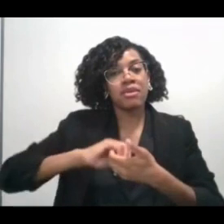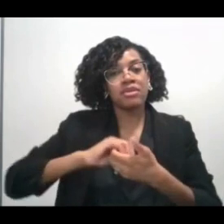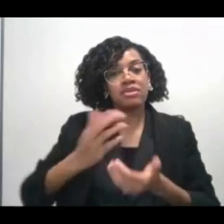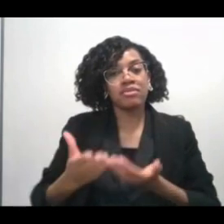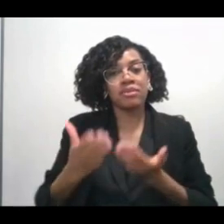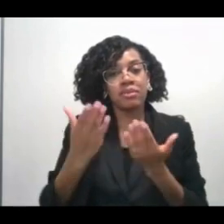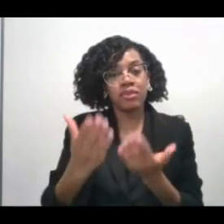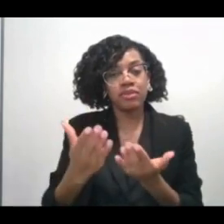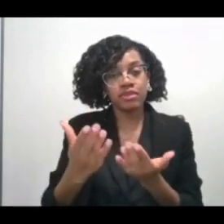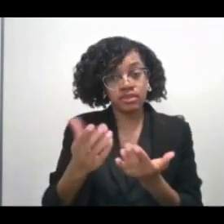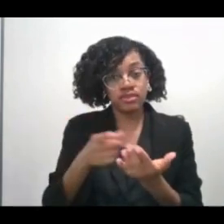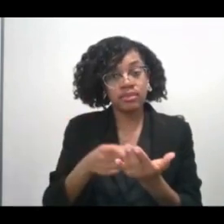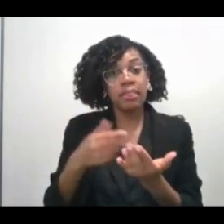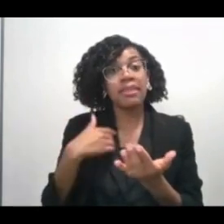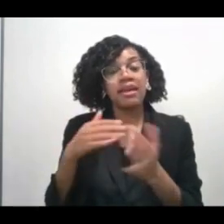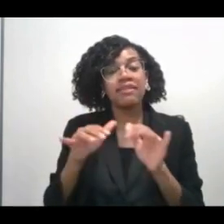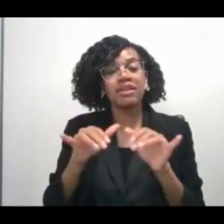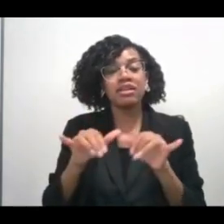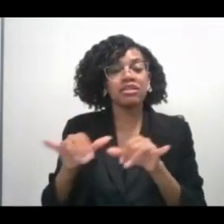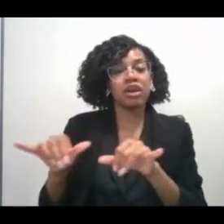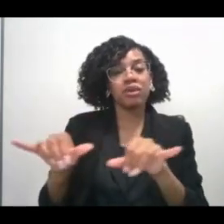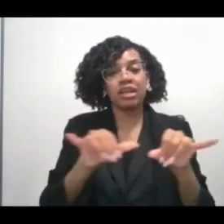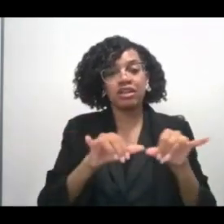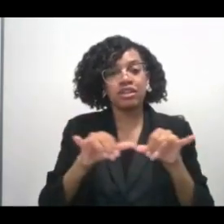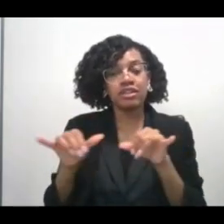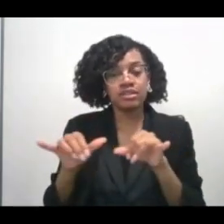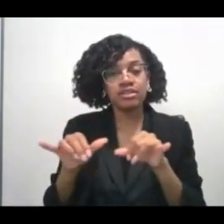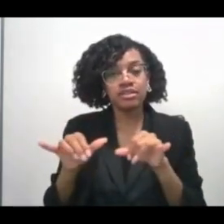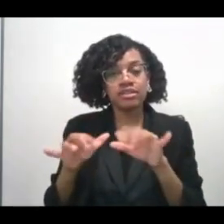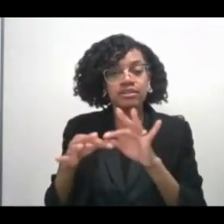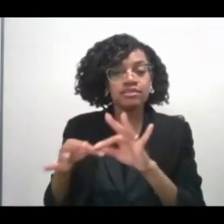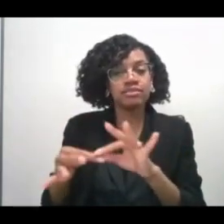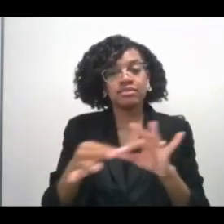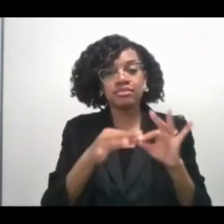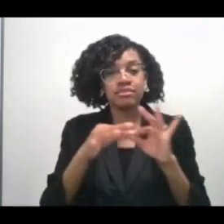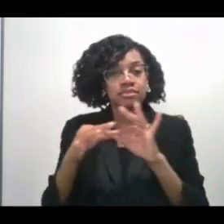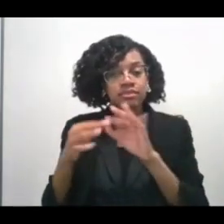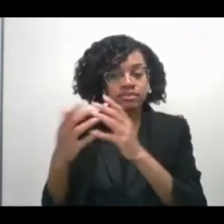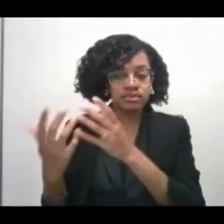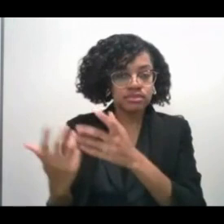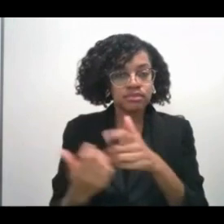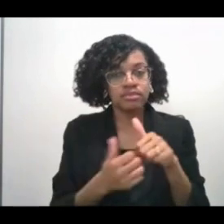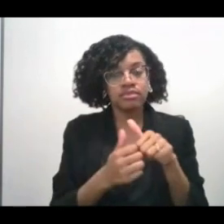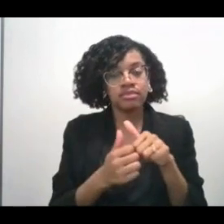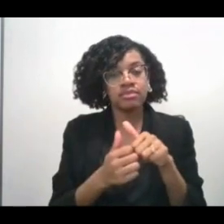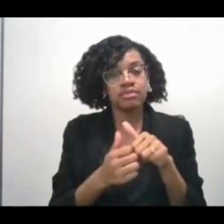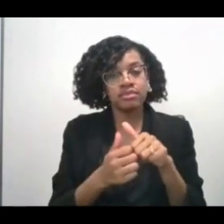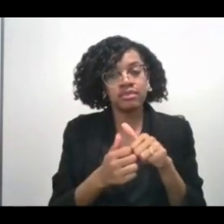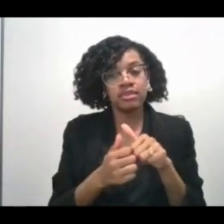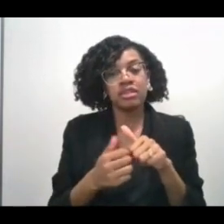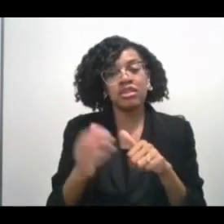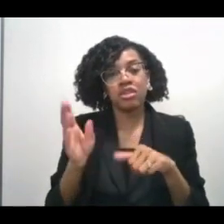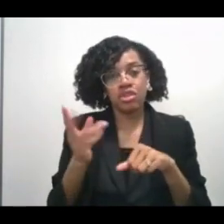there's a coherence to the way together, those businesses are